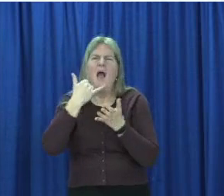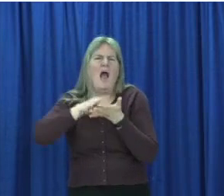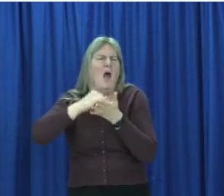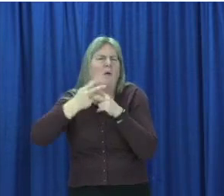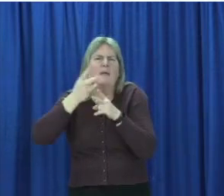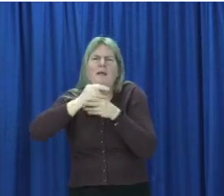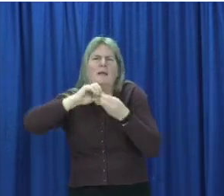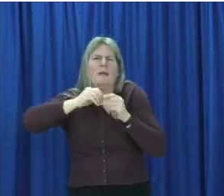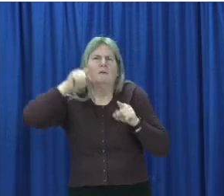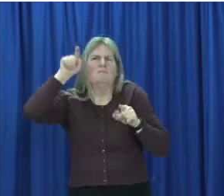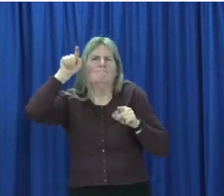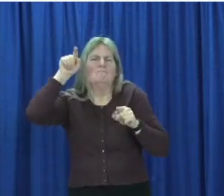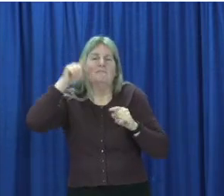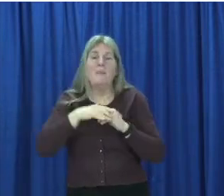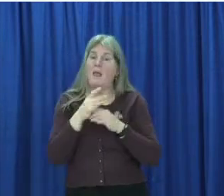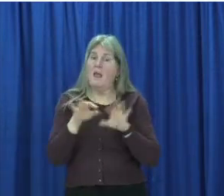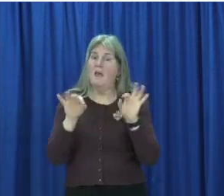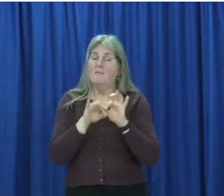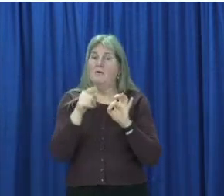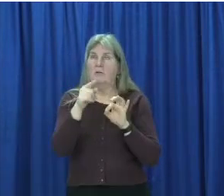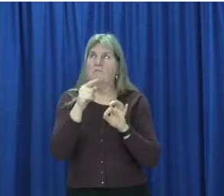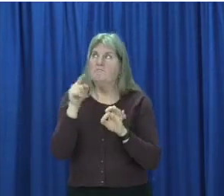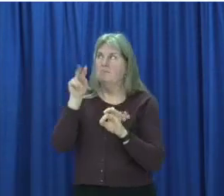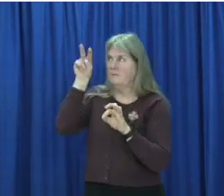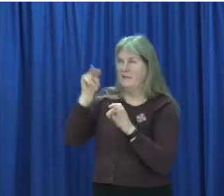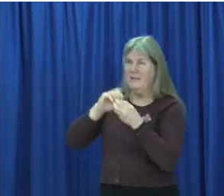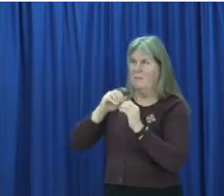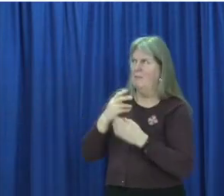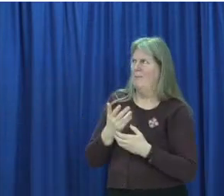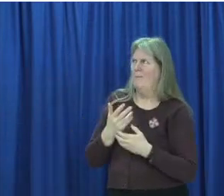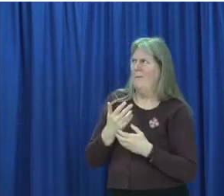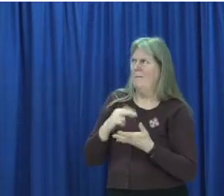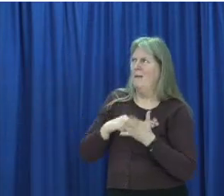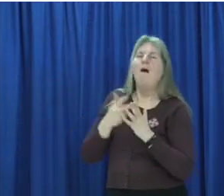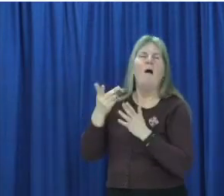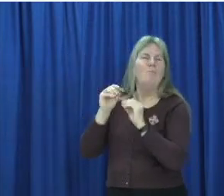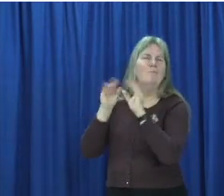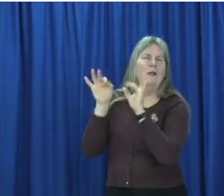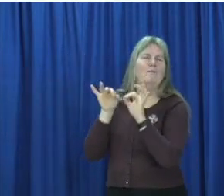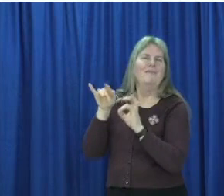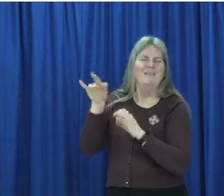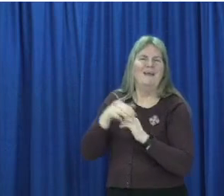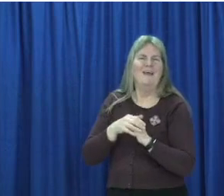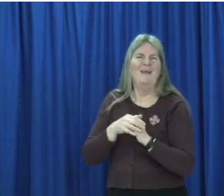and that's very important when interpreting the information. I'll show you another page now.